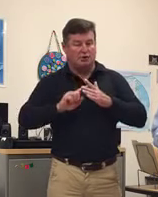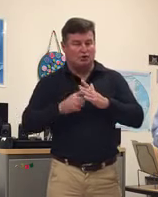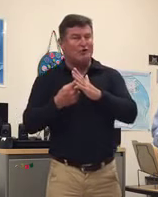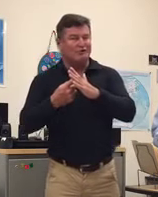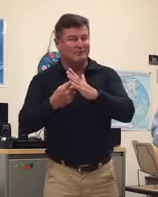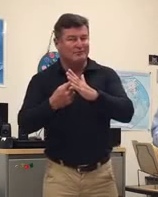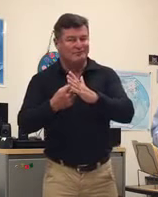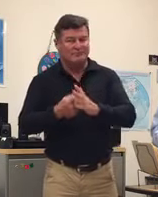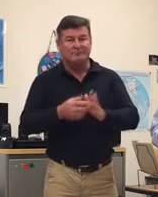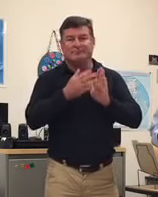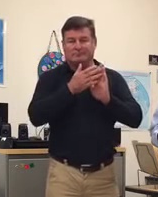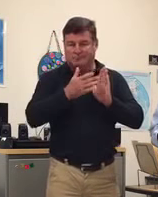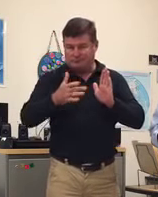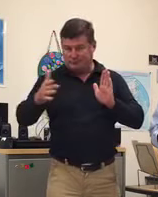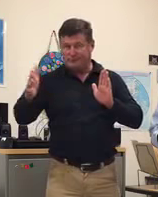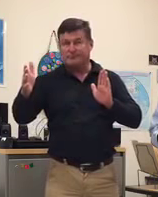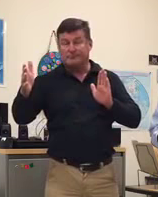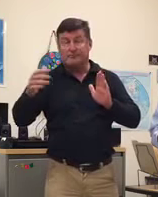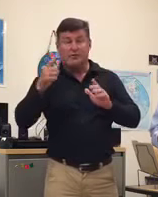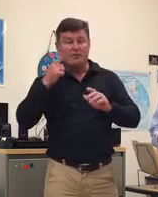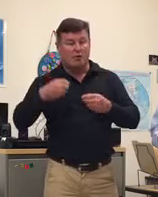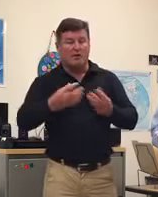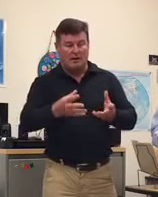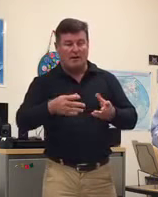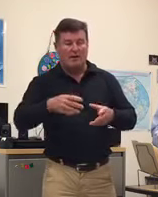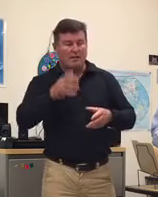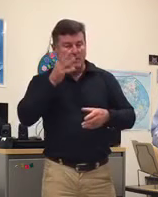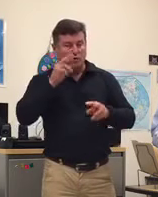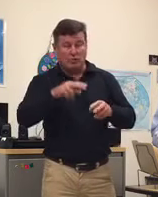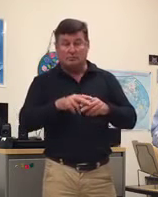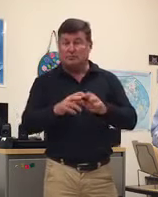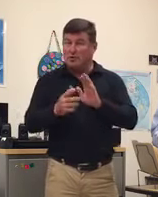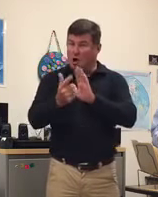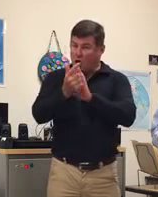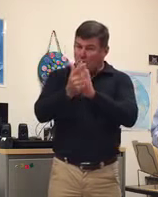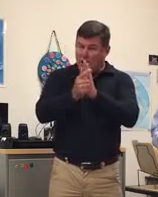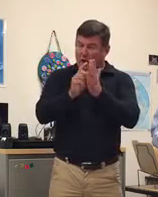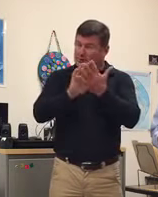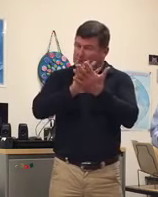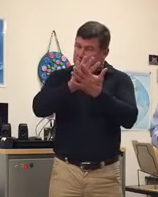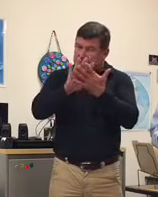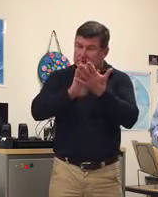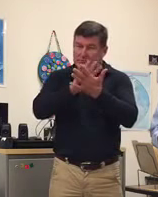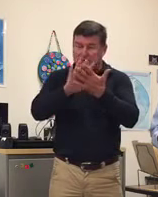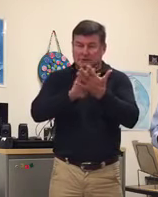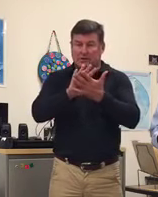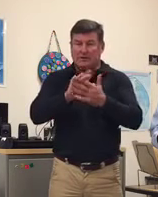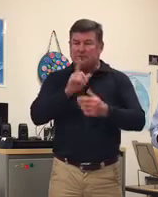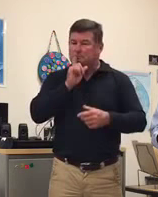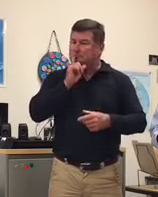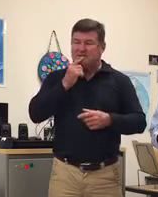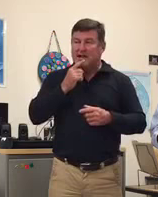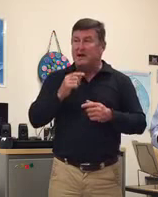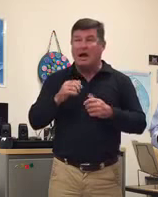clock begins to run for you to gain access. Now it is important to point out that the law does not exactly say how soon the